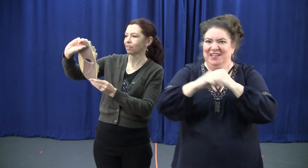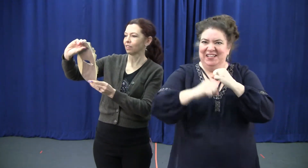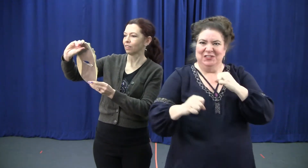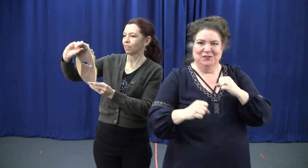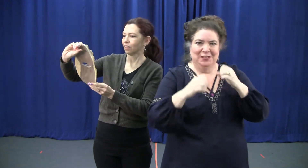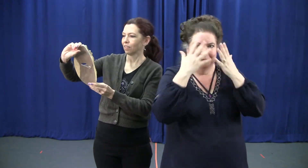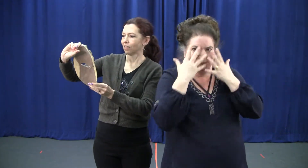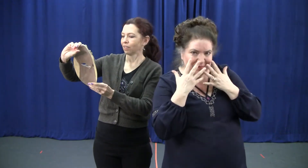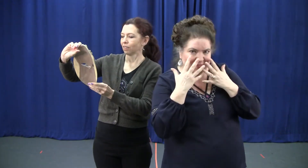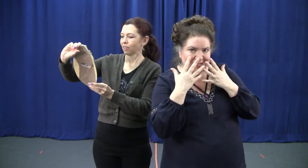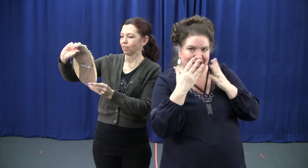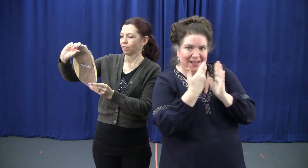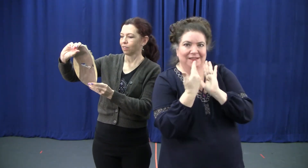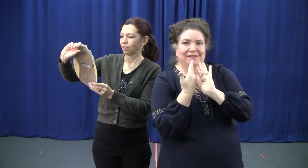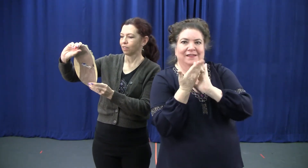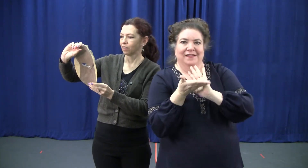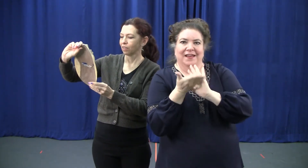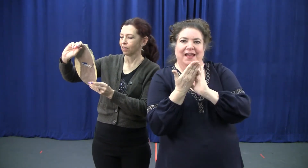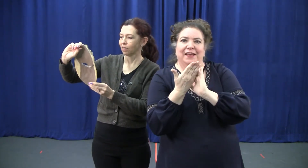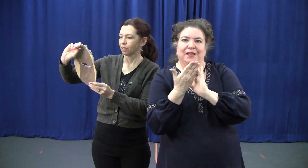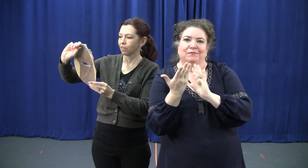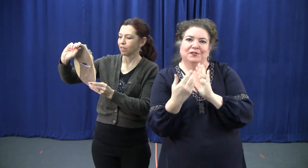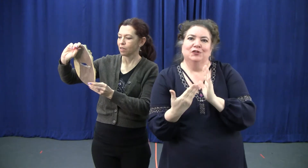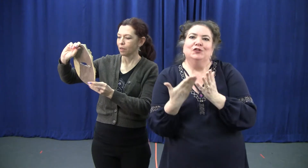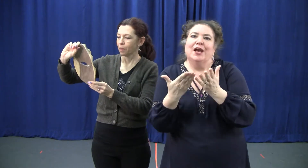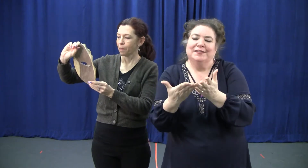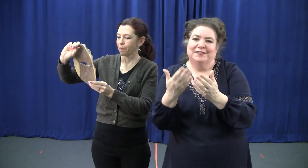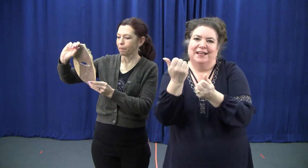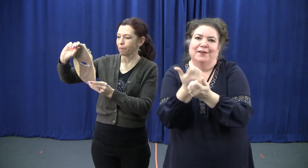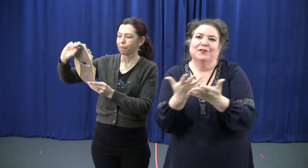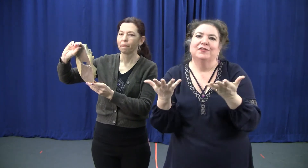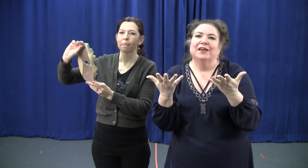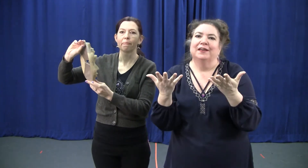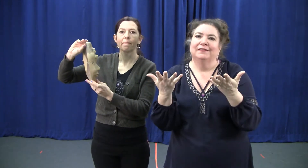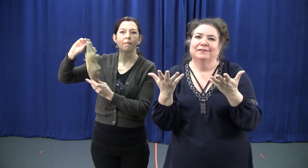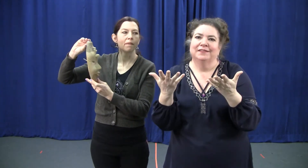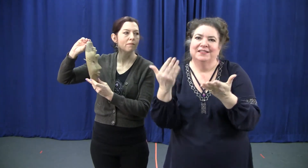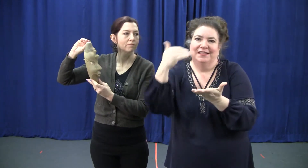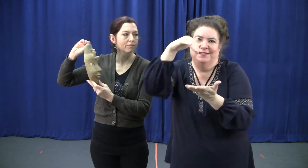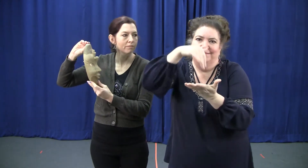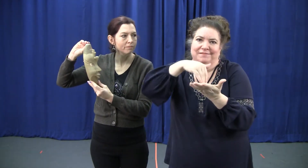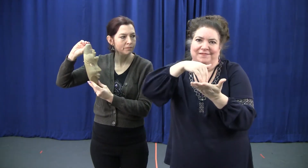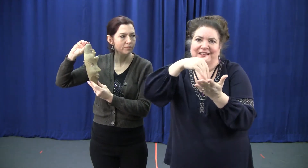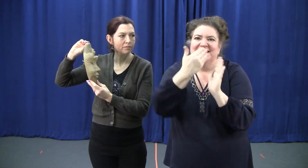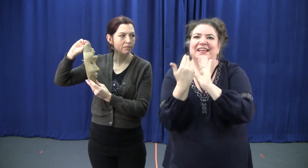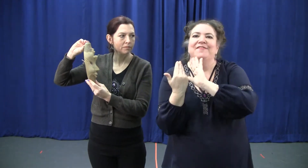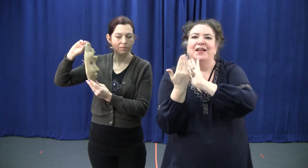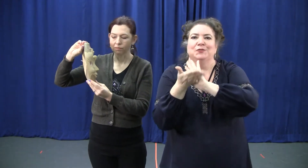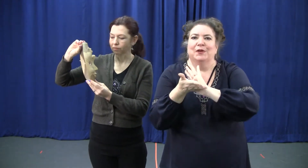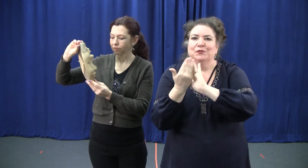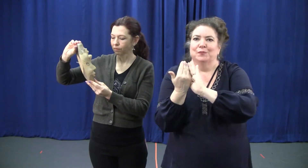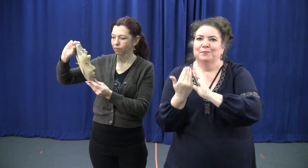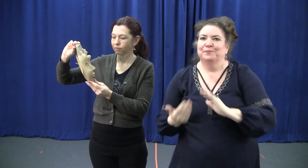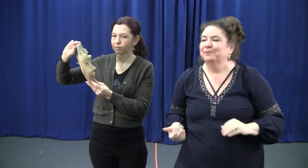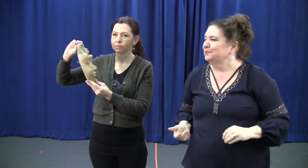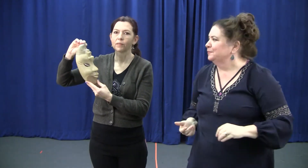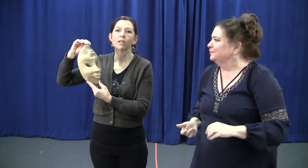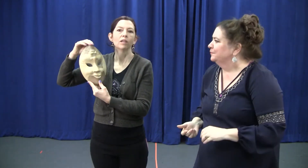extreme sad and it suggests that everything is in is in that spectrum. (Heather)